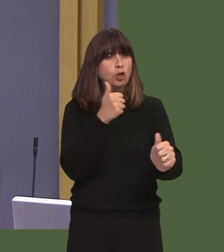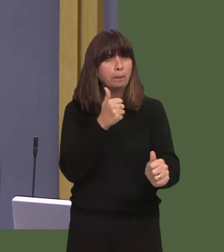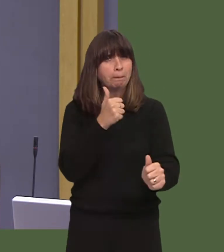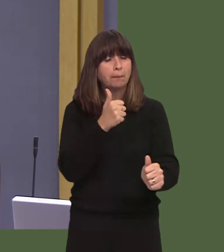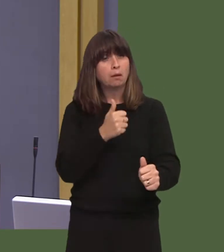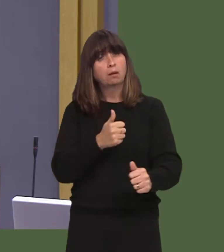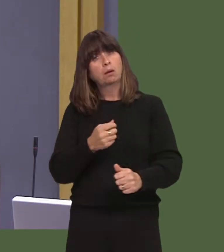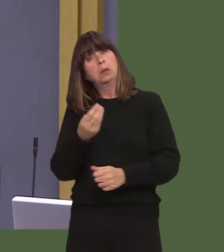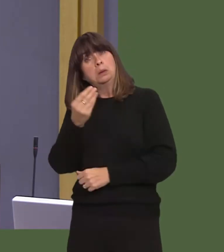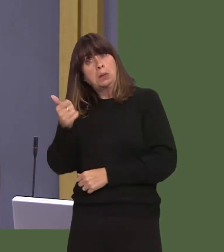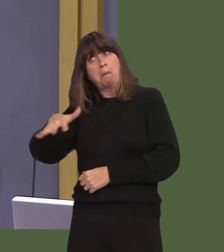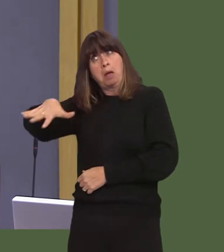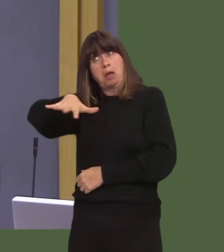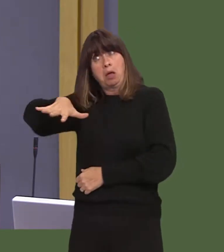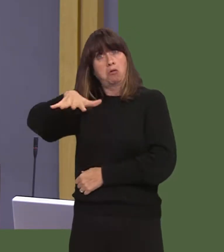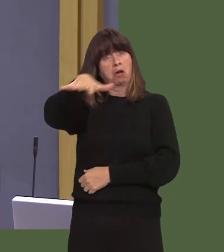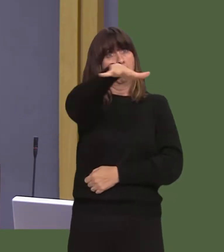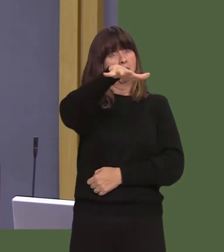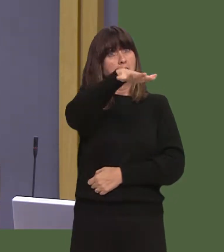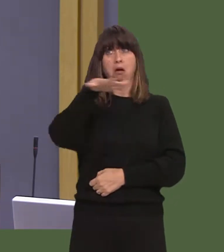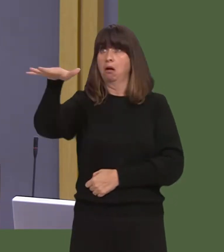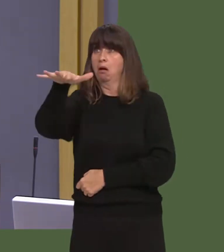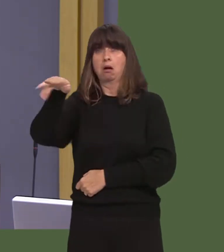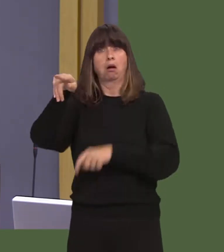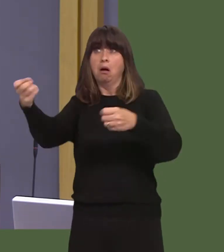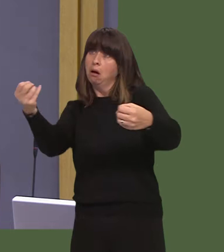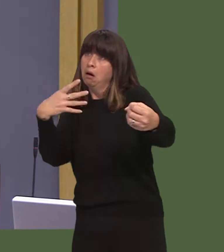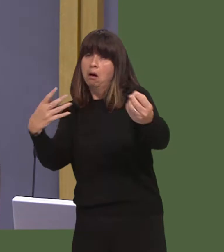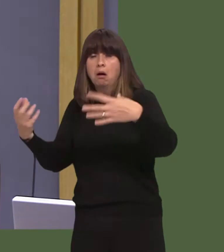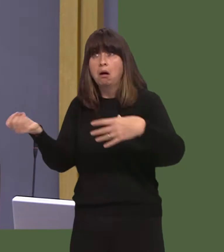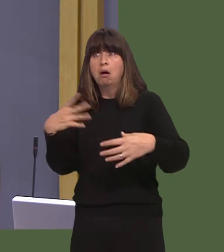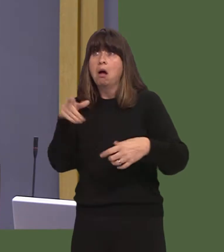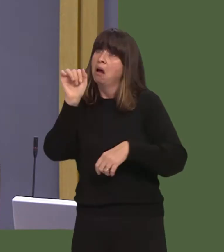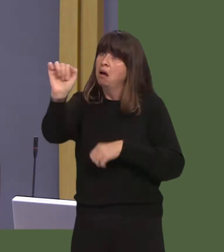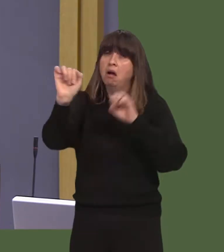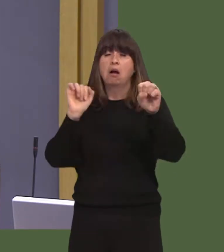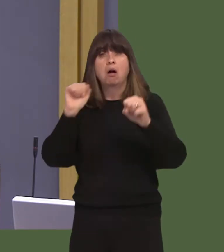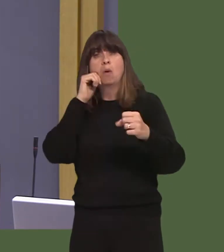There are some communities who have expressed a desire to have an integrated transport system,